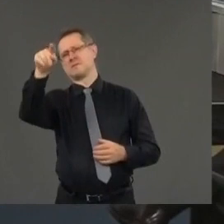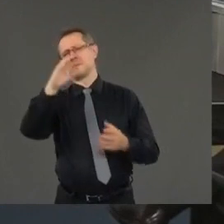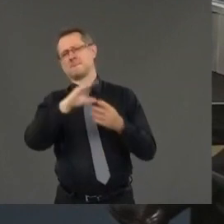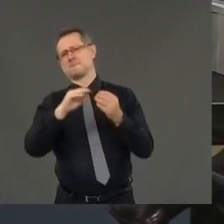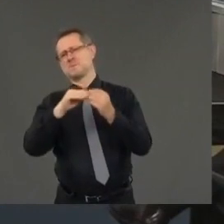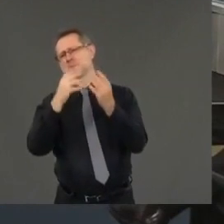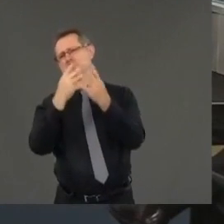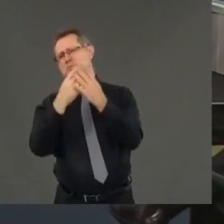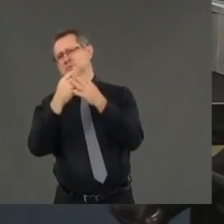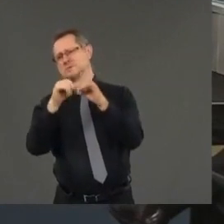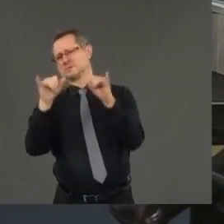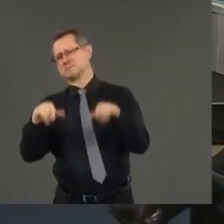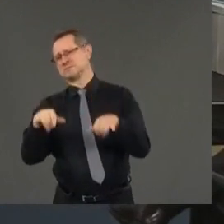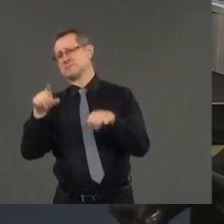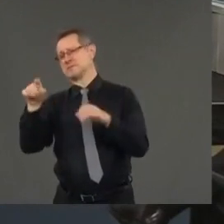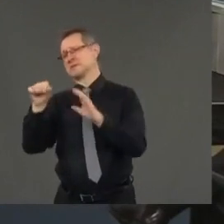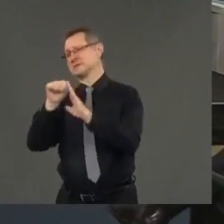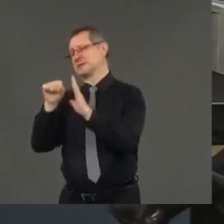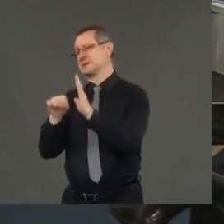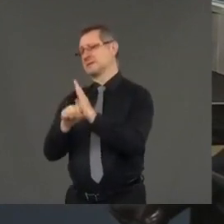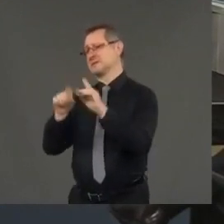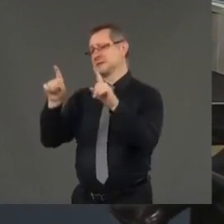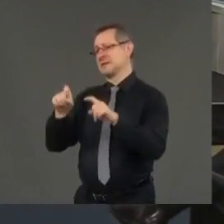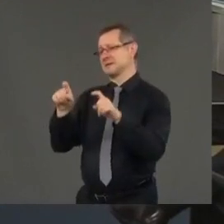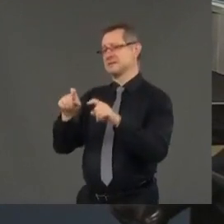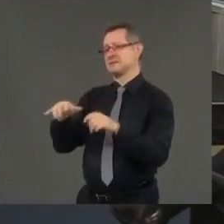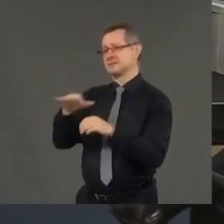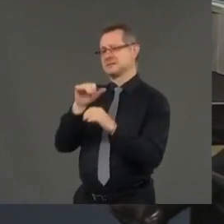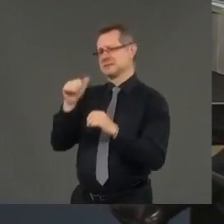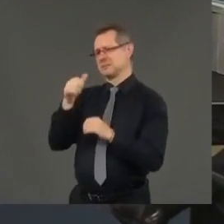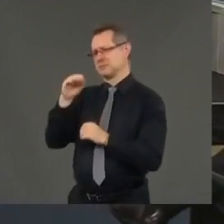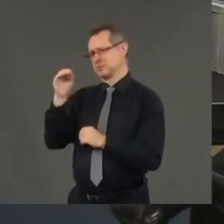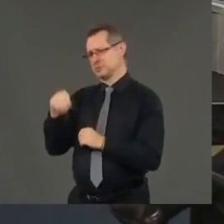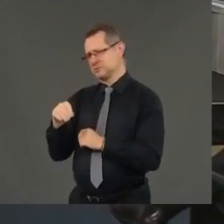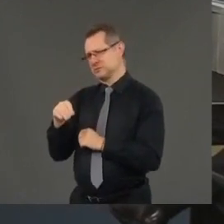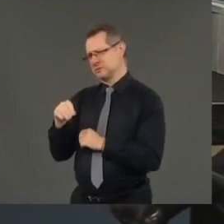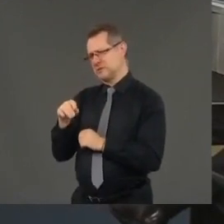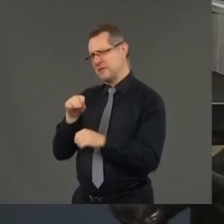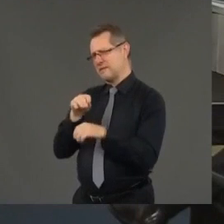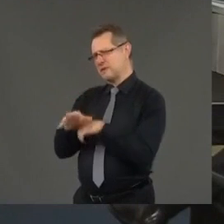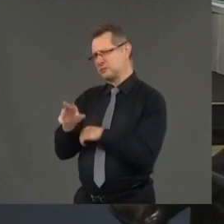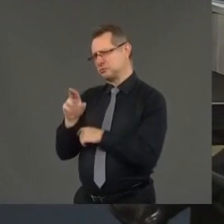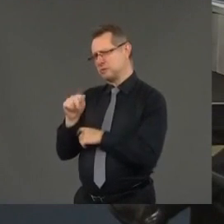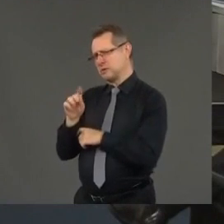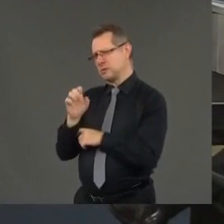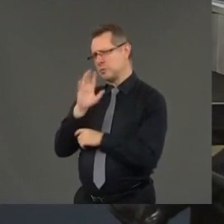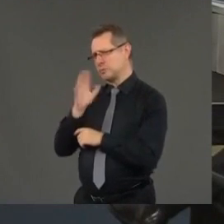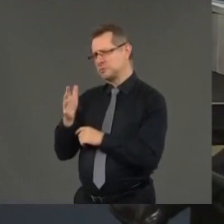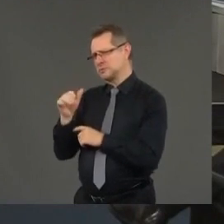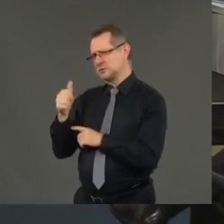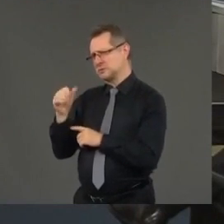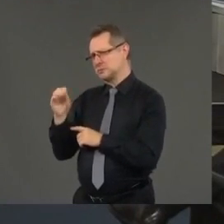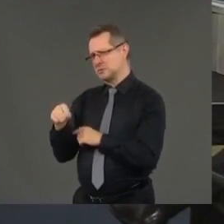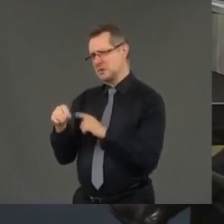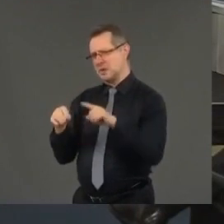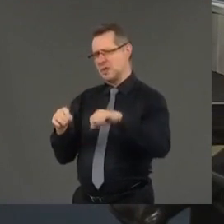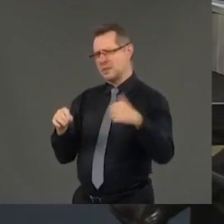GOVERNOR, YOU MENTIONED THAT